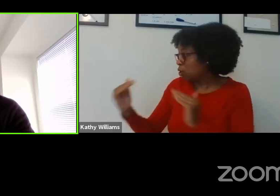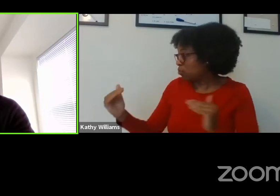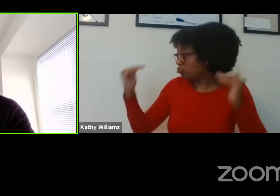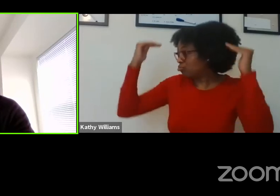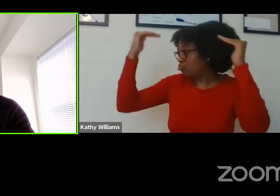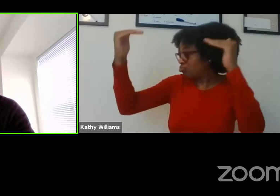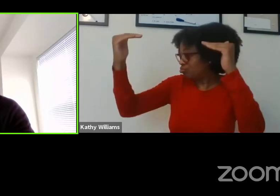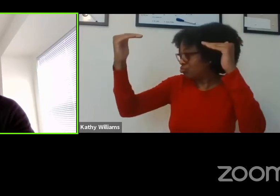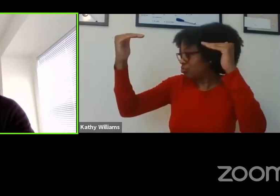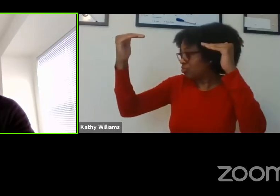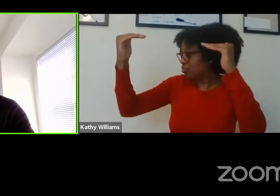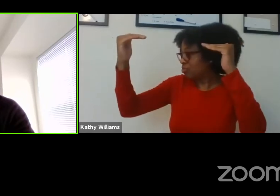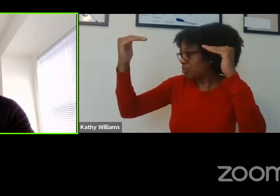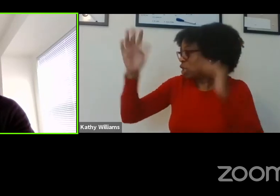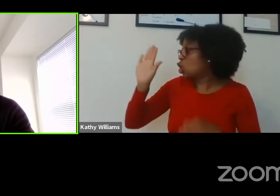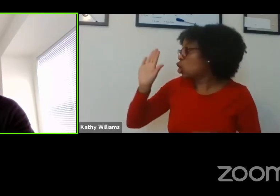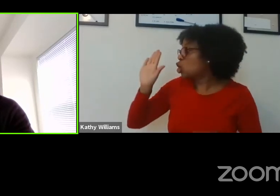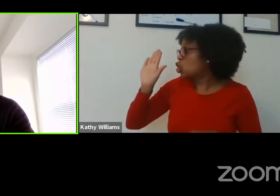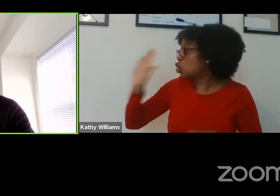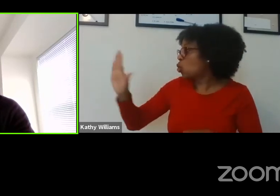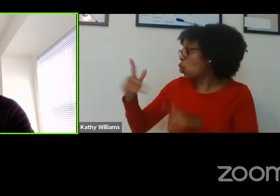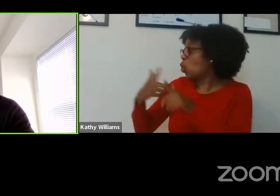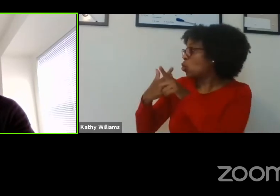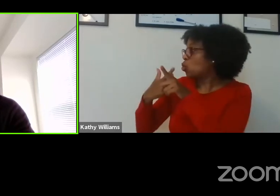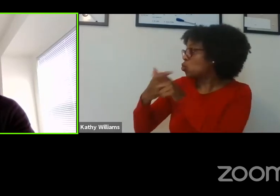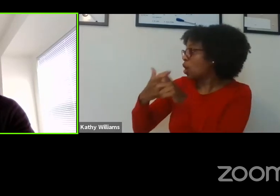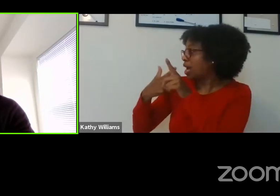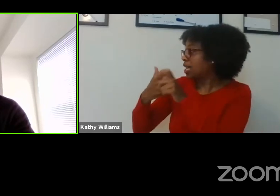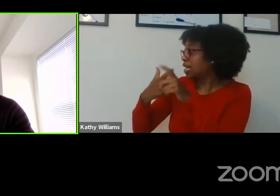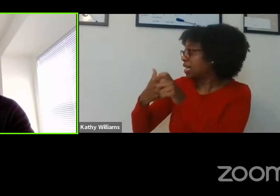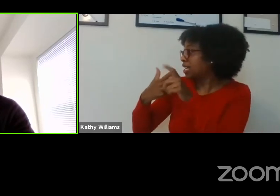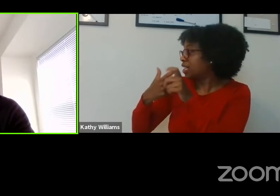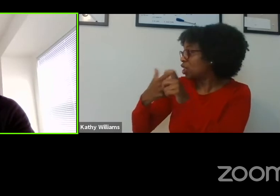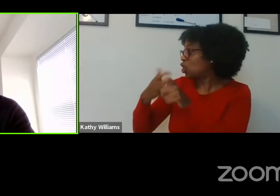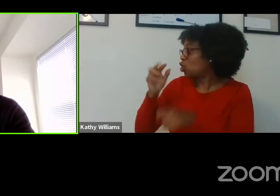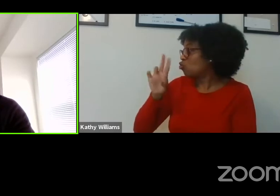is your running. That's going to be your claim to fame.